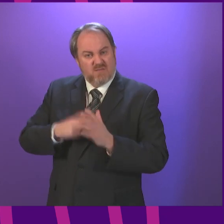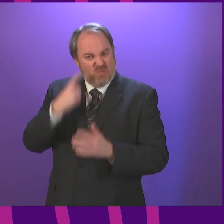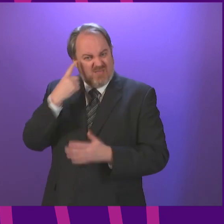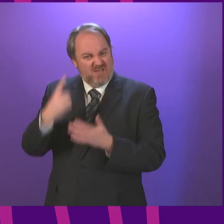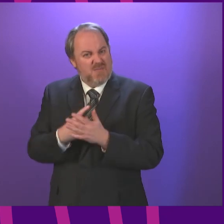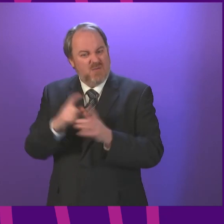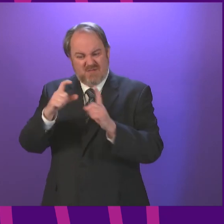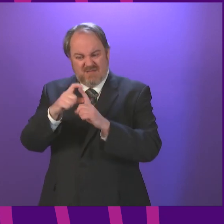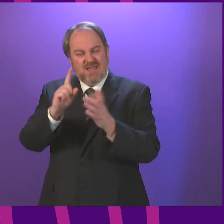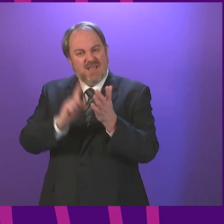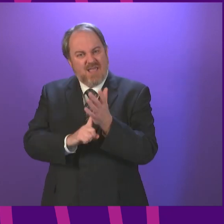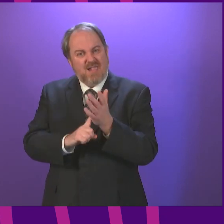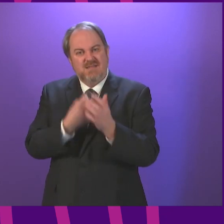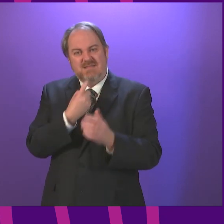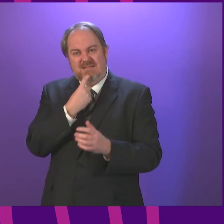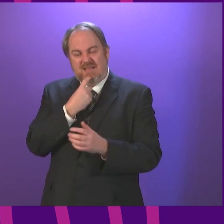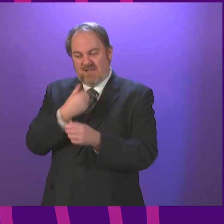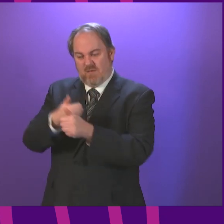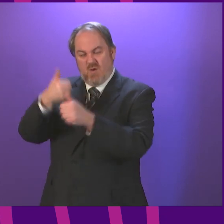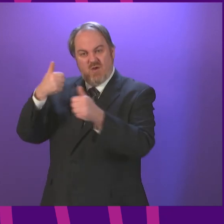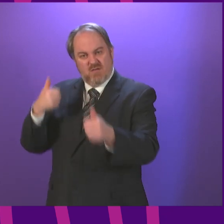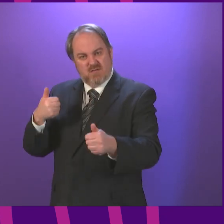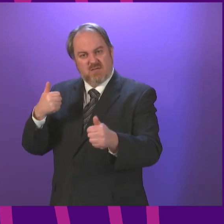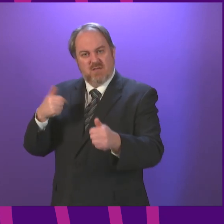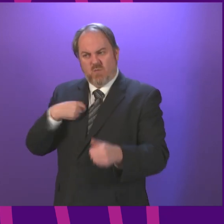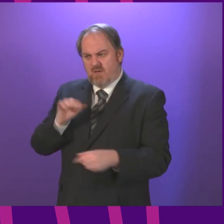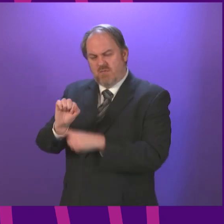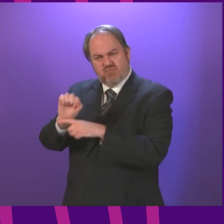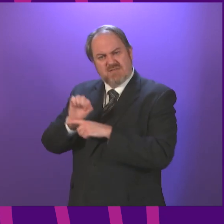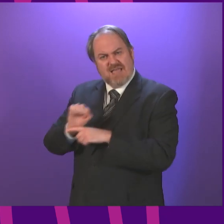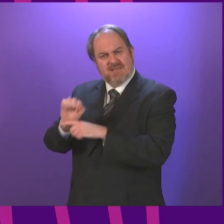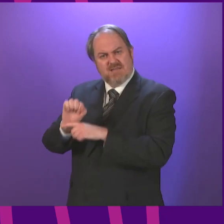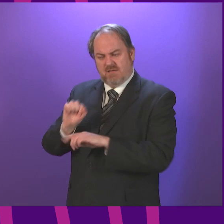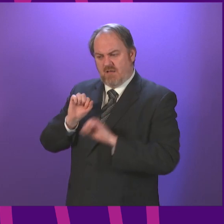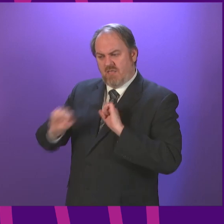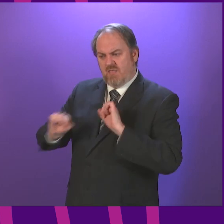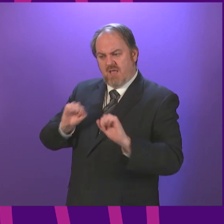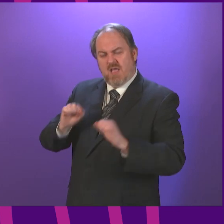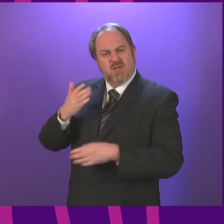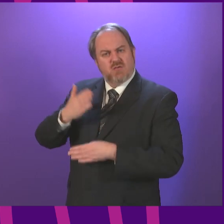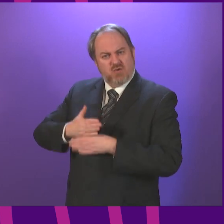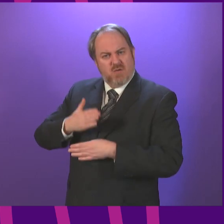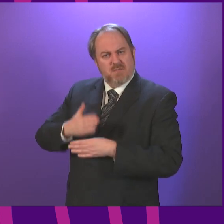steel works—we have managed to protect jobs when the only alternative would have been